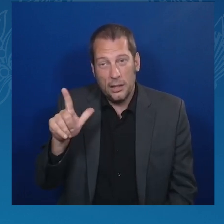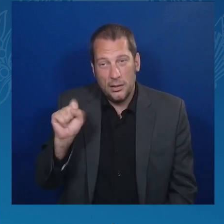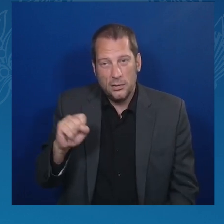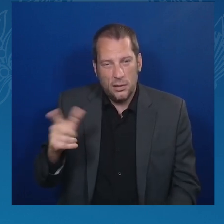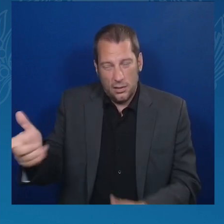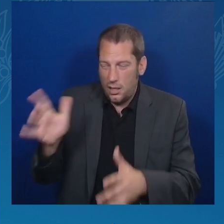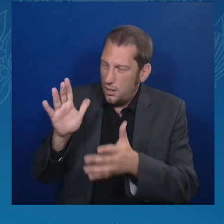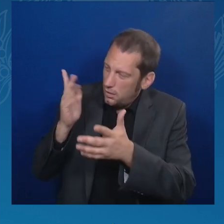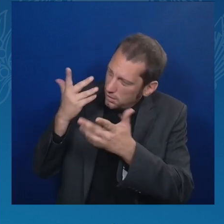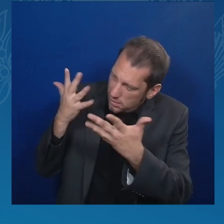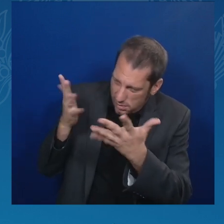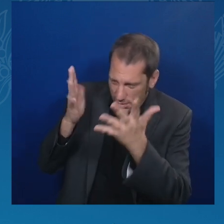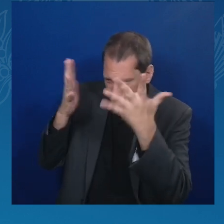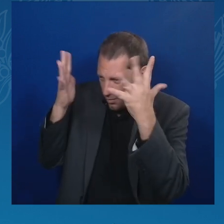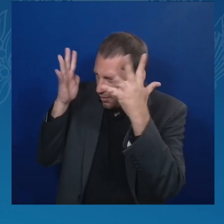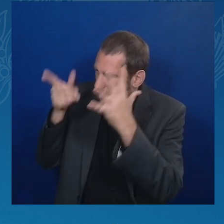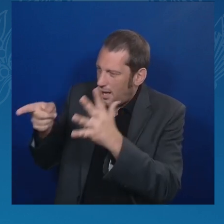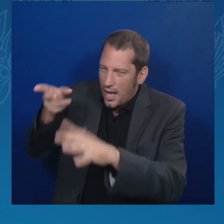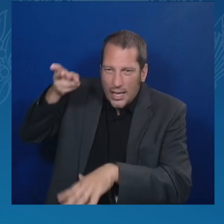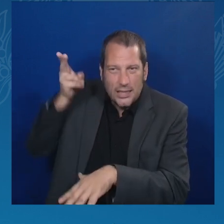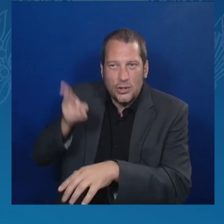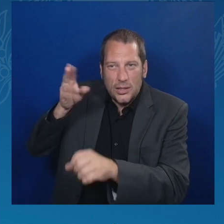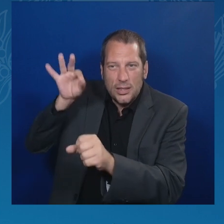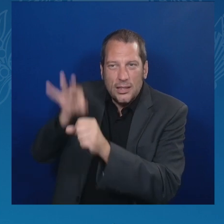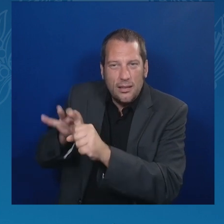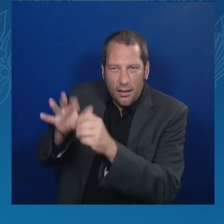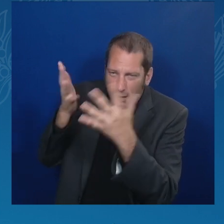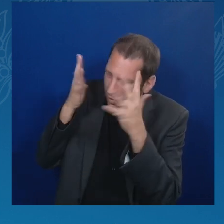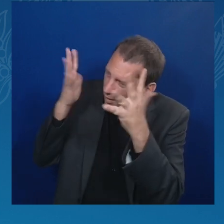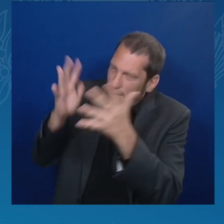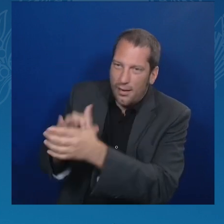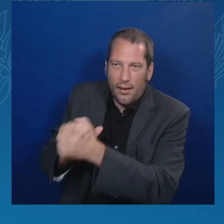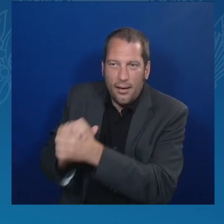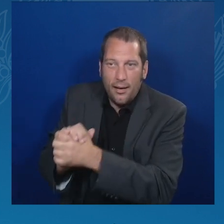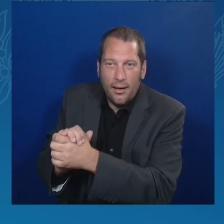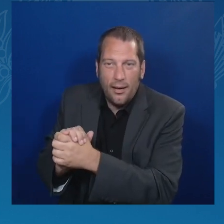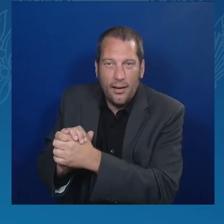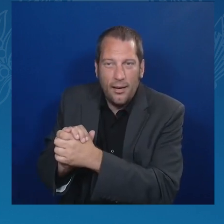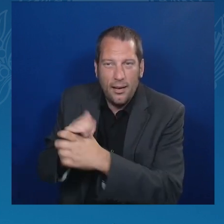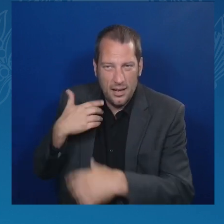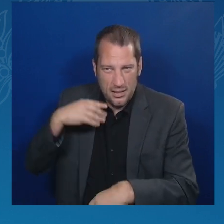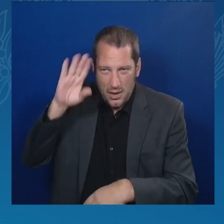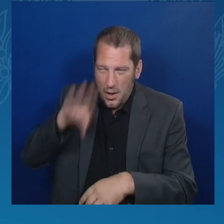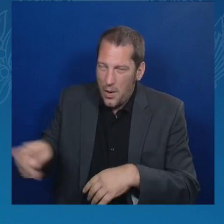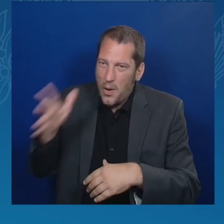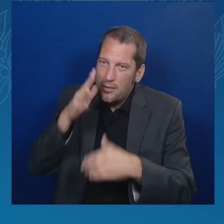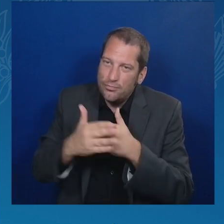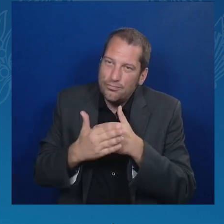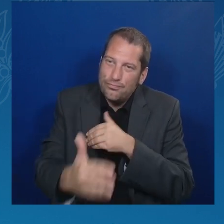this union's long legacy of impact. And finally, to the members of UNITE HERE,